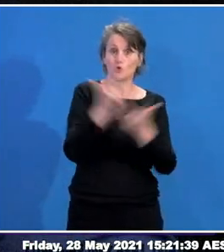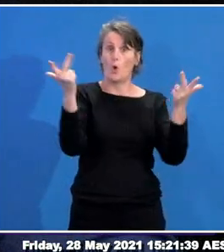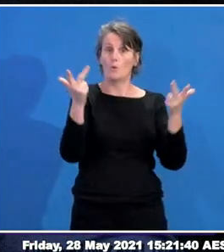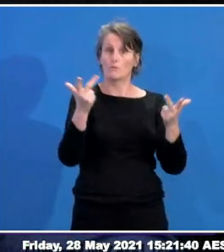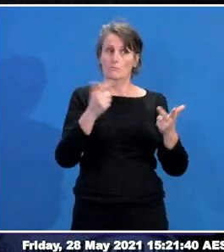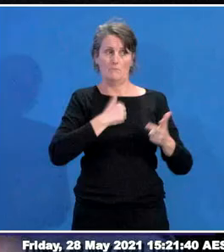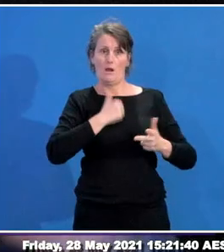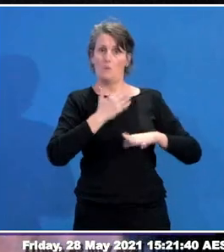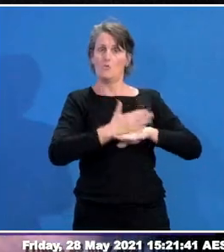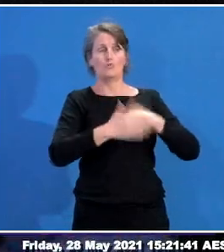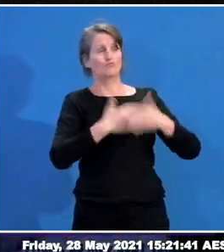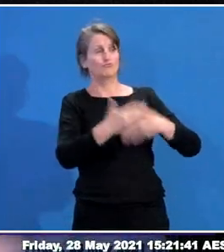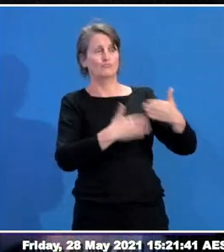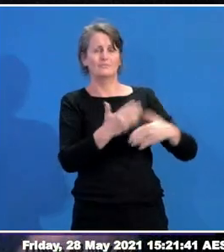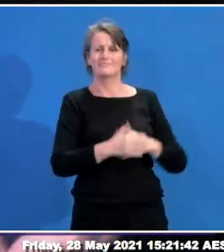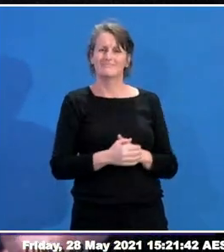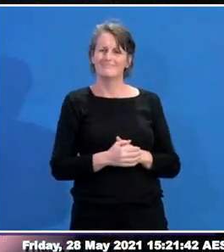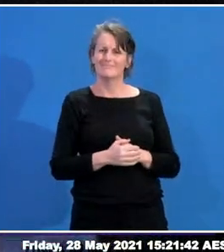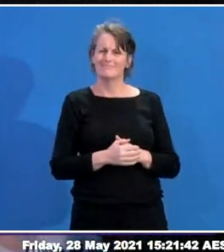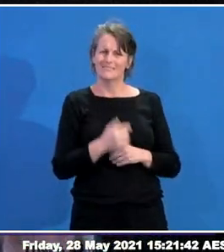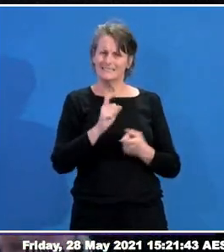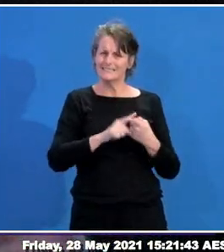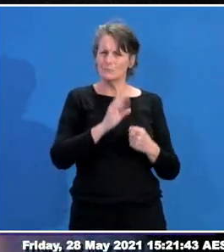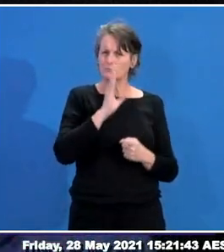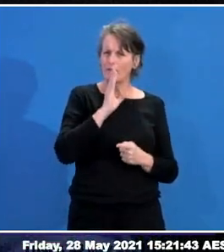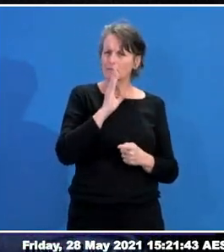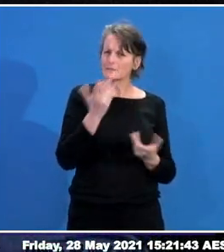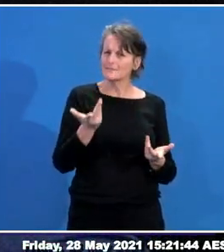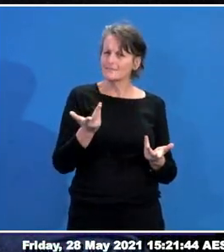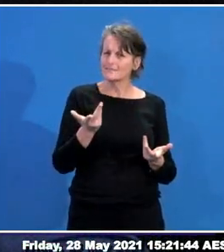that they are comfortable with no privacy in other areas of their life.